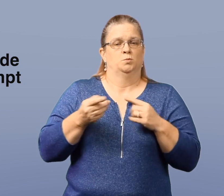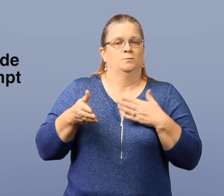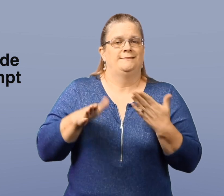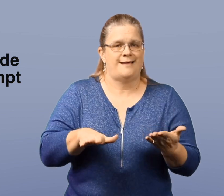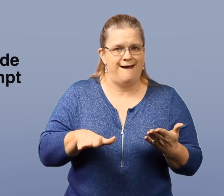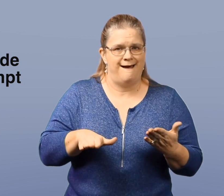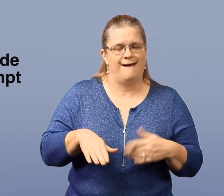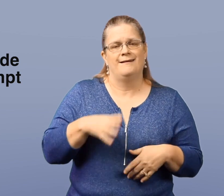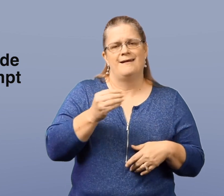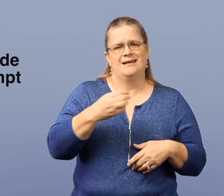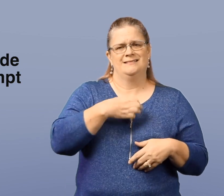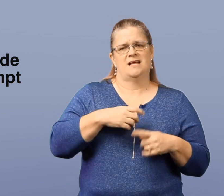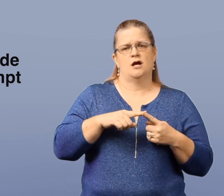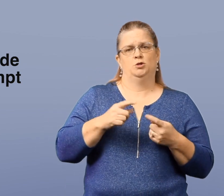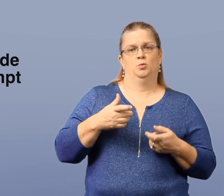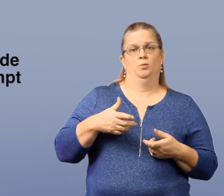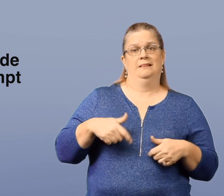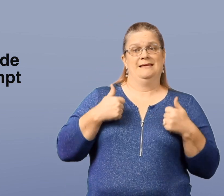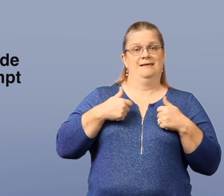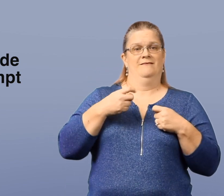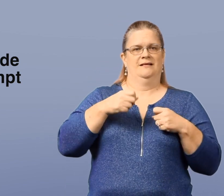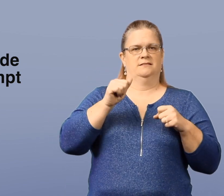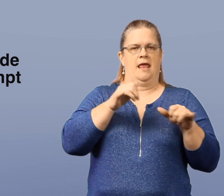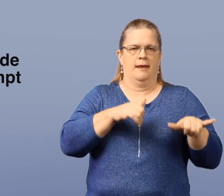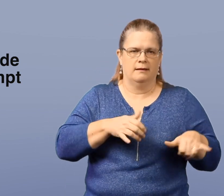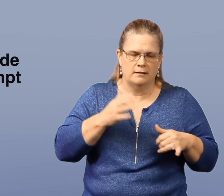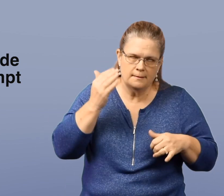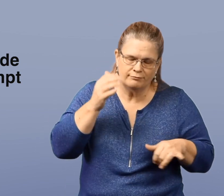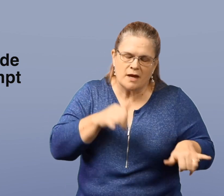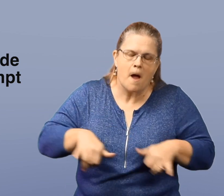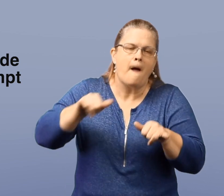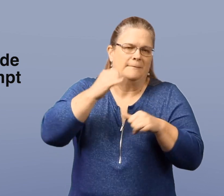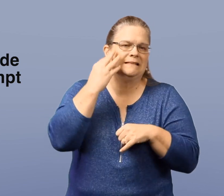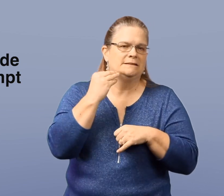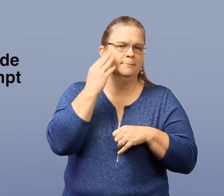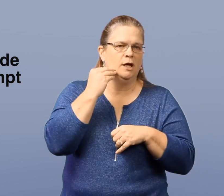such as; the wish to die and desire to live, is a common experience